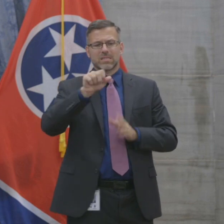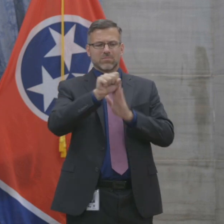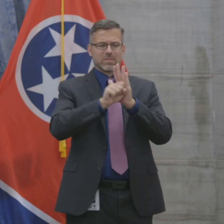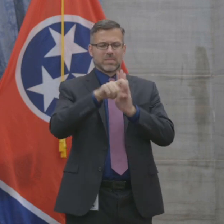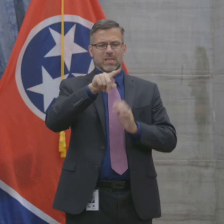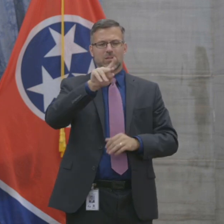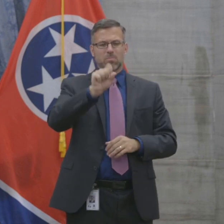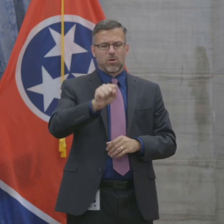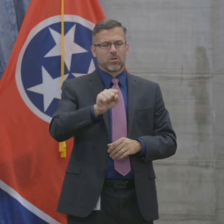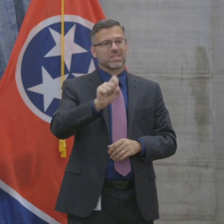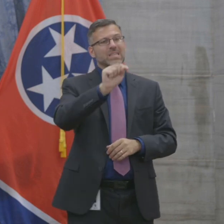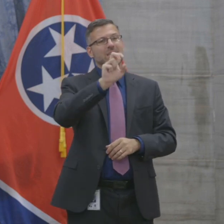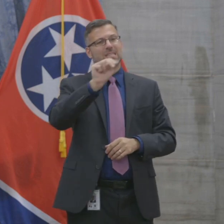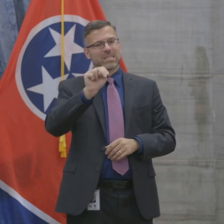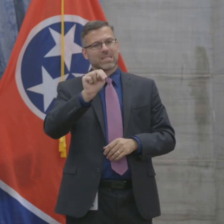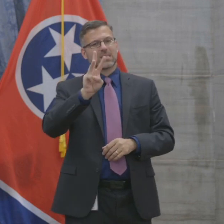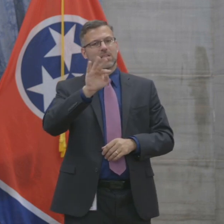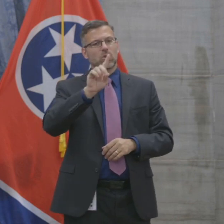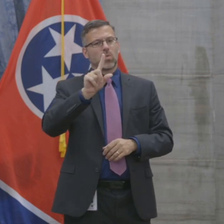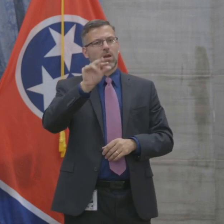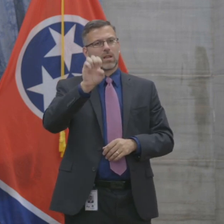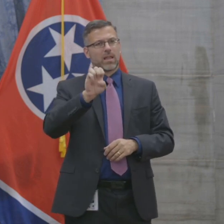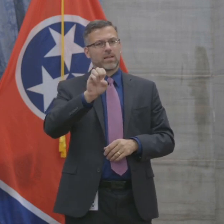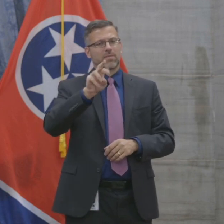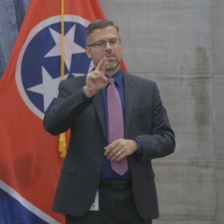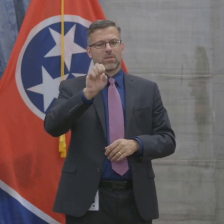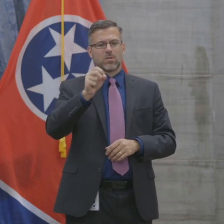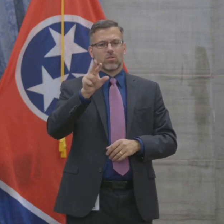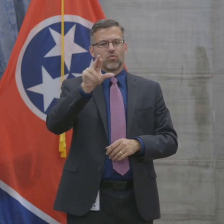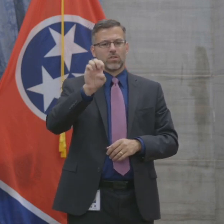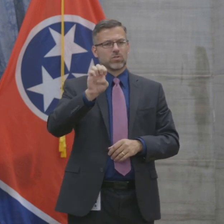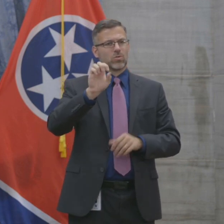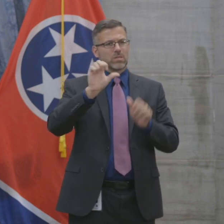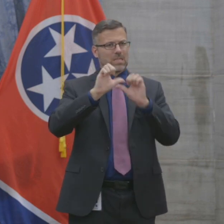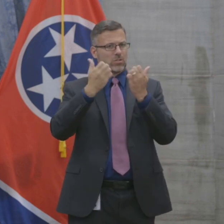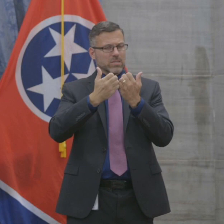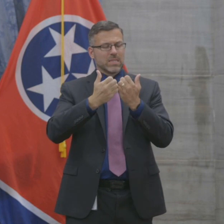Tennesseepledge.com. And finally, just want to say thank you to Governor Lee, to the financial stimulus